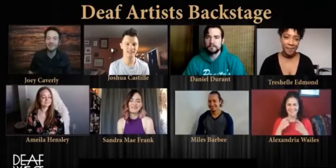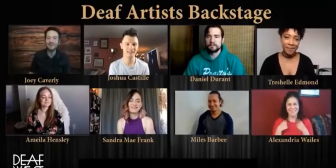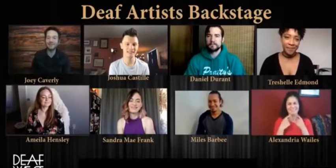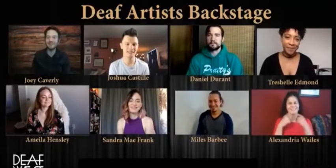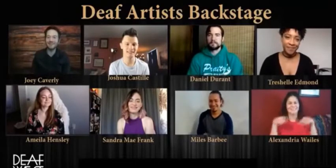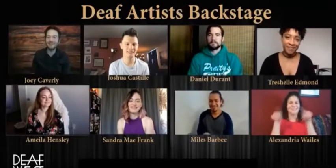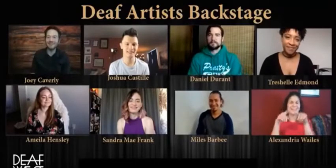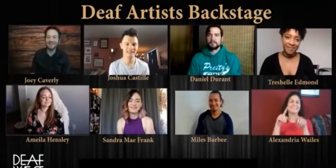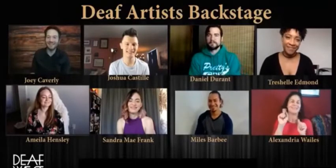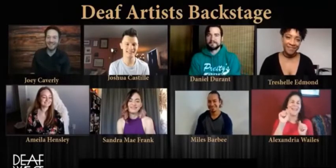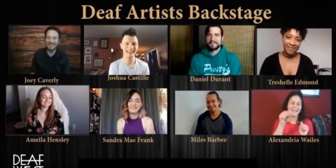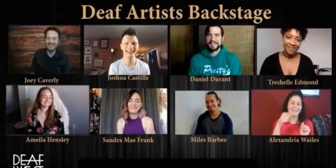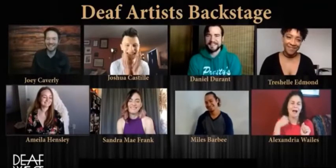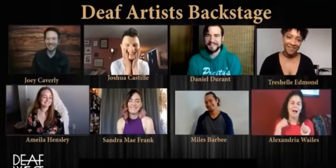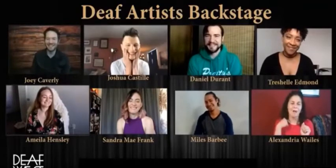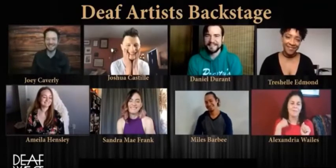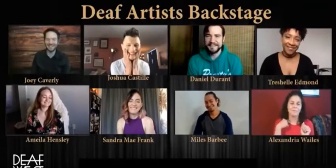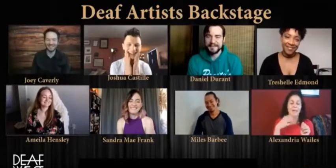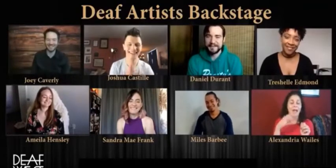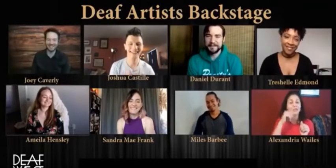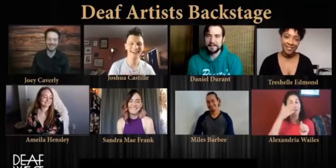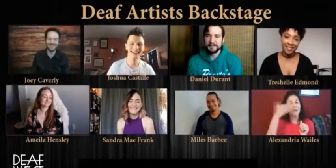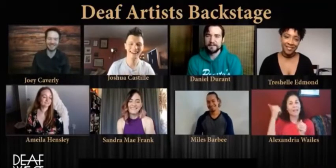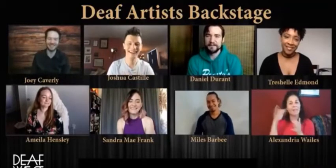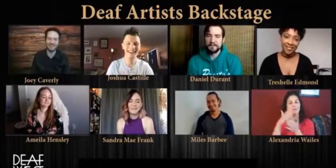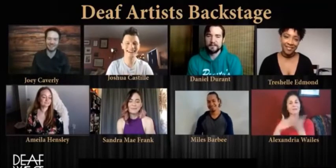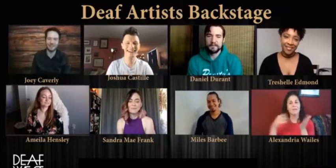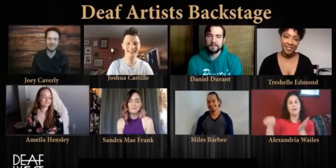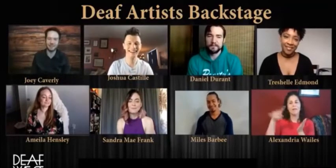Joey: Alexandria Alexandria: Oh, how I miss you all.